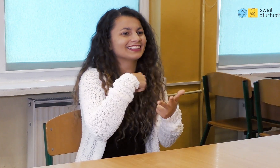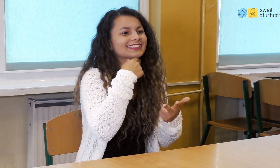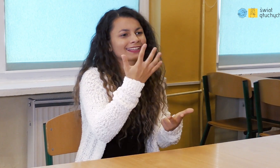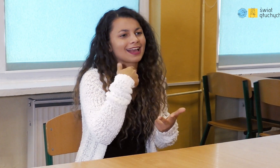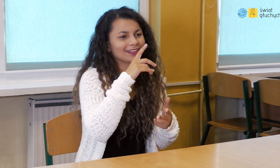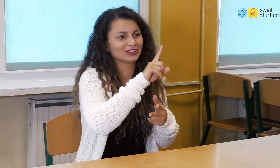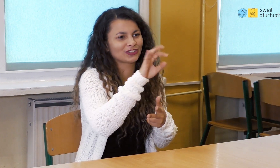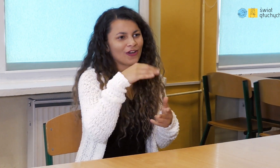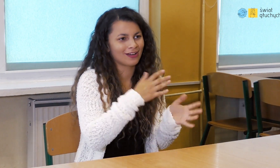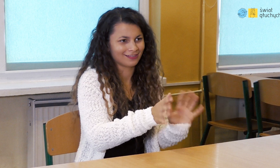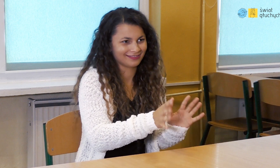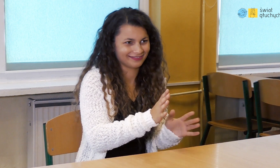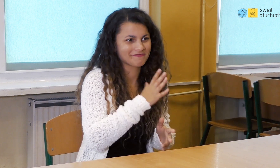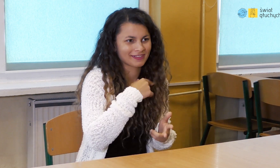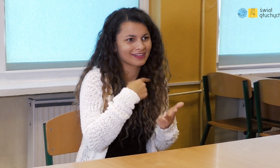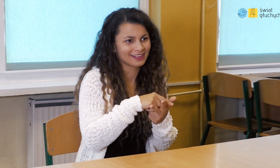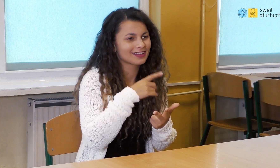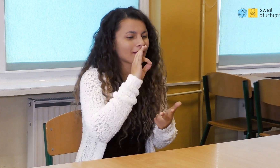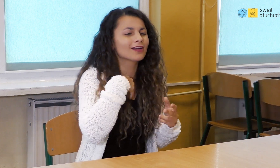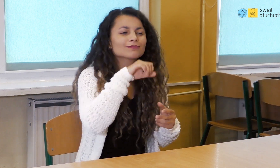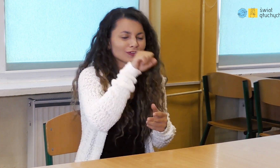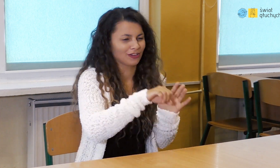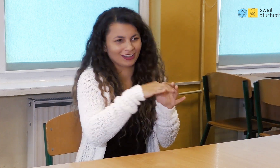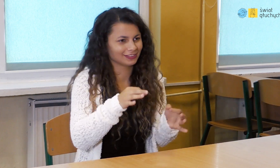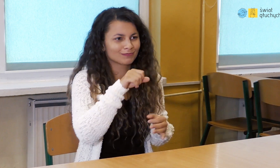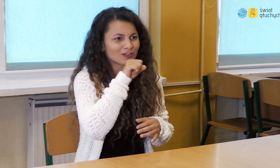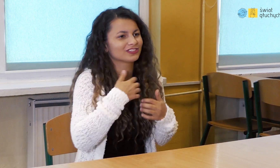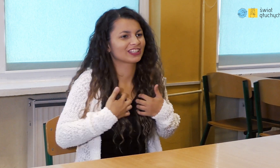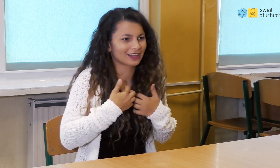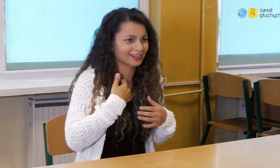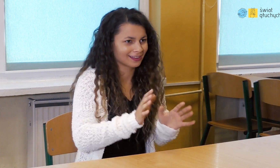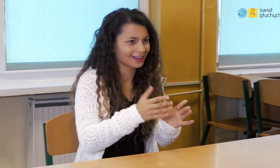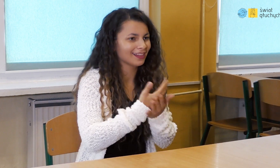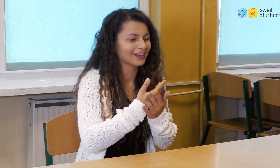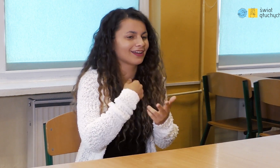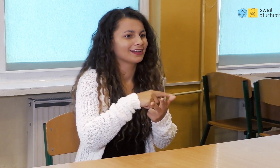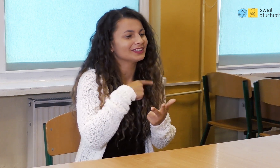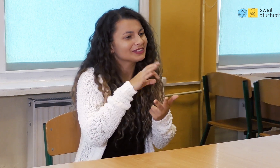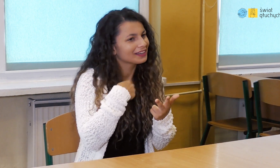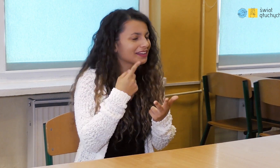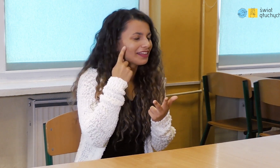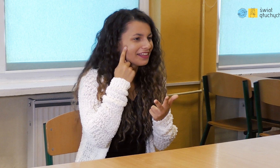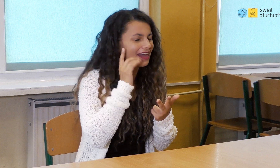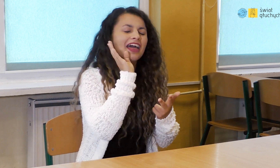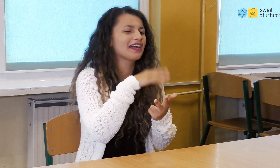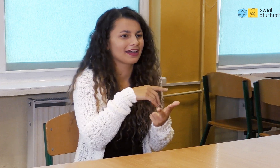The first one was to take care of animals at the zoo. I still love animals to this day, but I changed my mind.